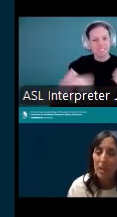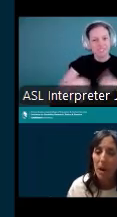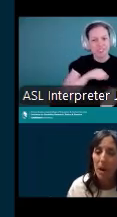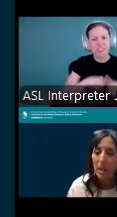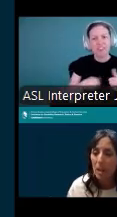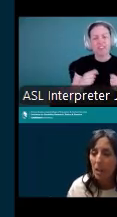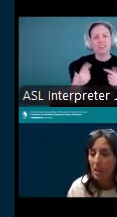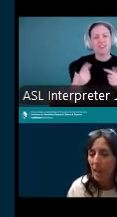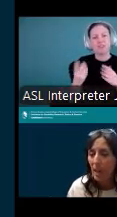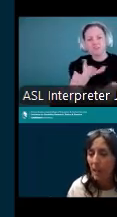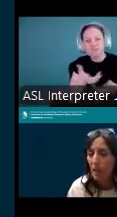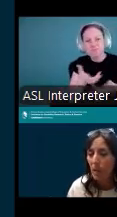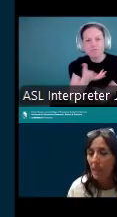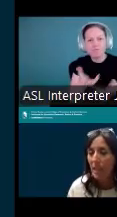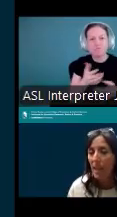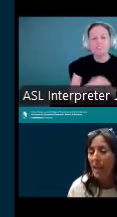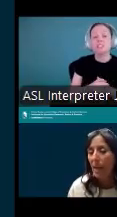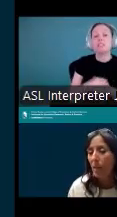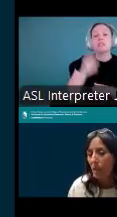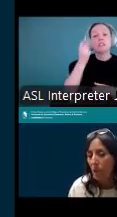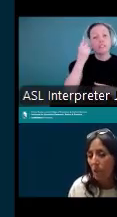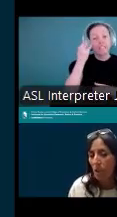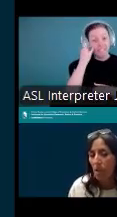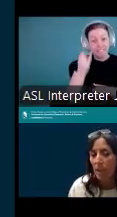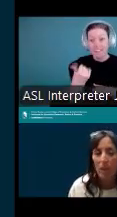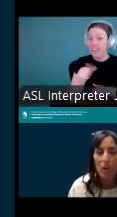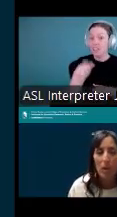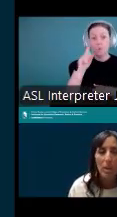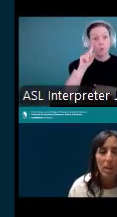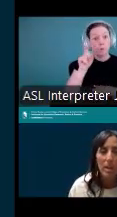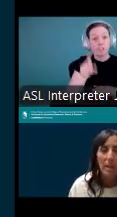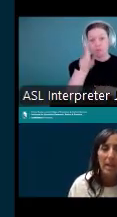monitors that for us, and we'll ensure that your questions get